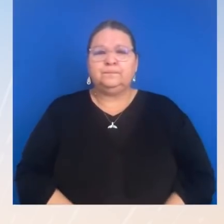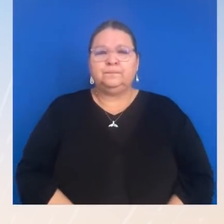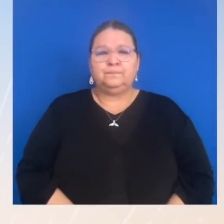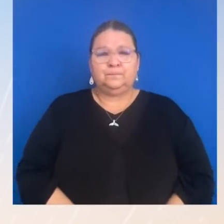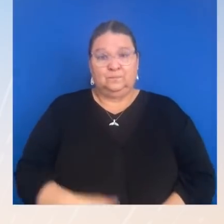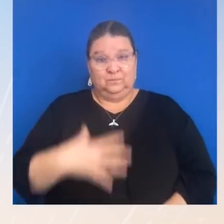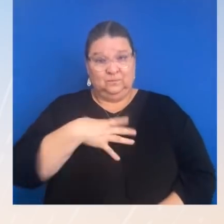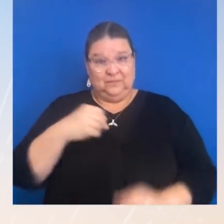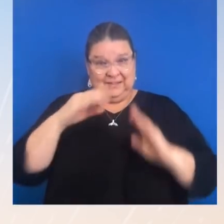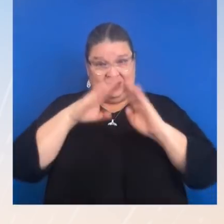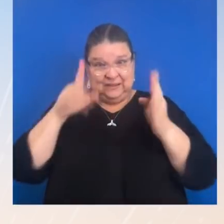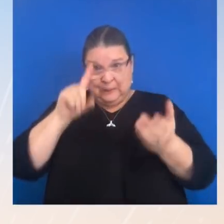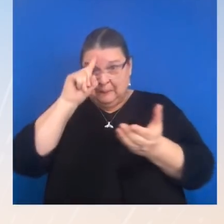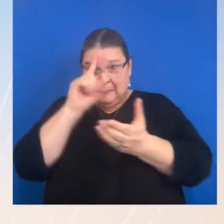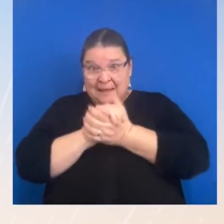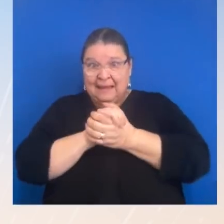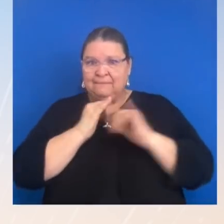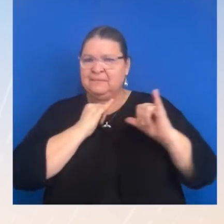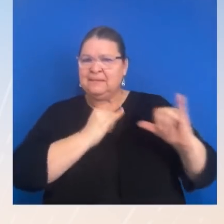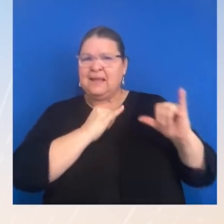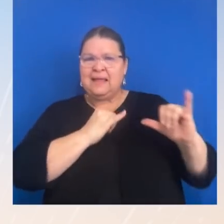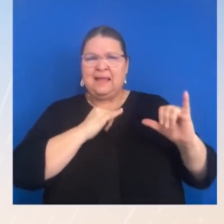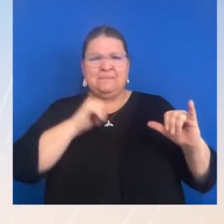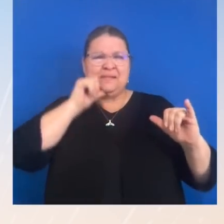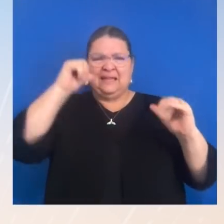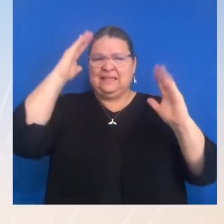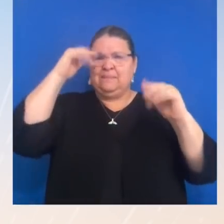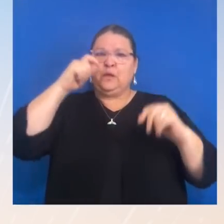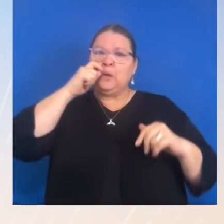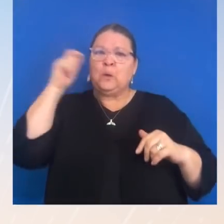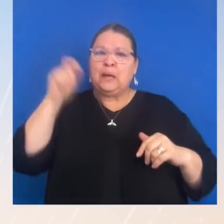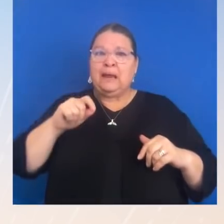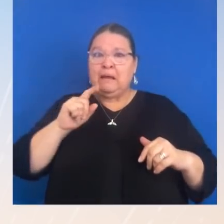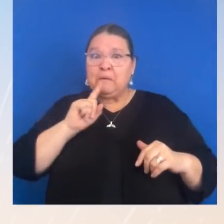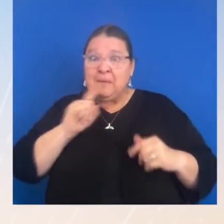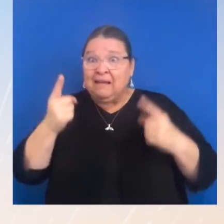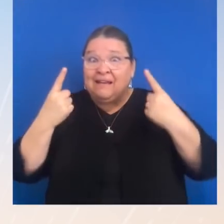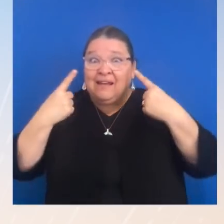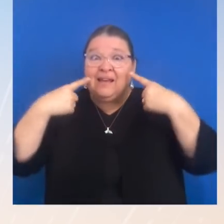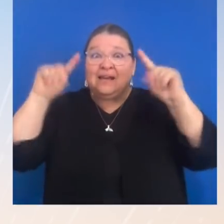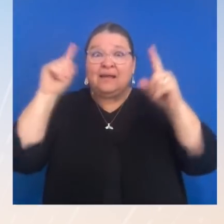And I think, Darlene, the world does. I mean, I think when we saw the preparations of President Putin